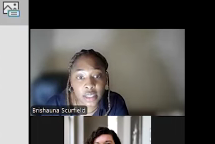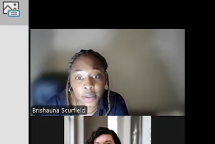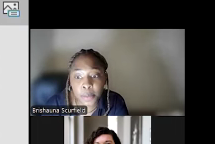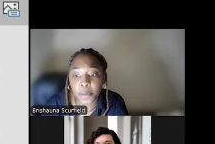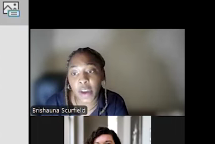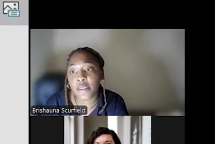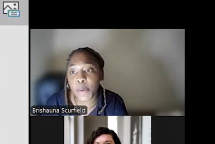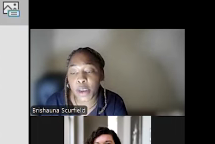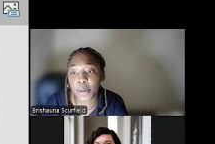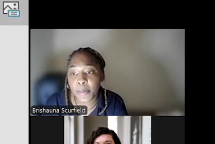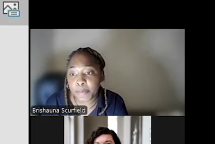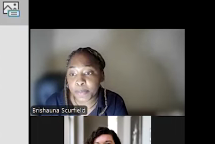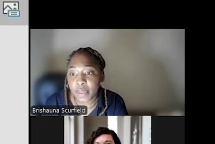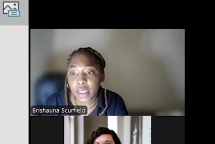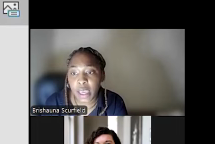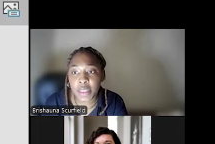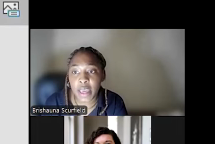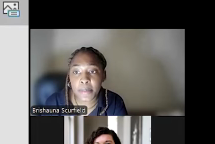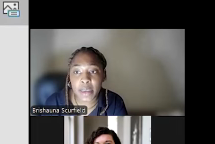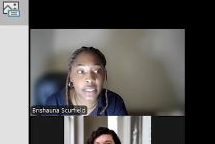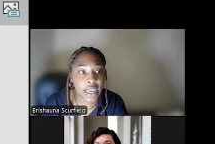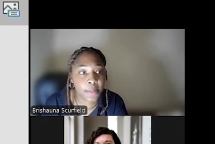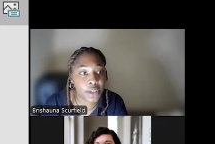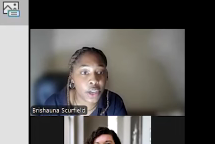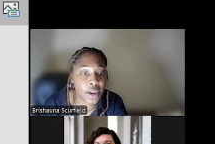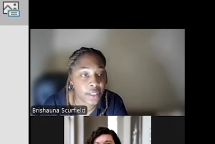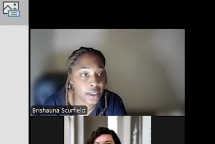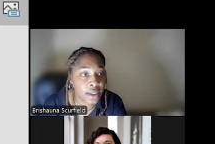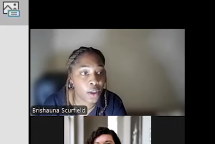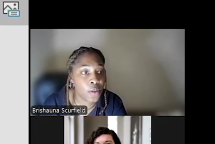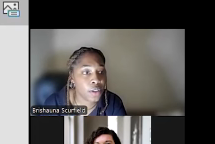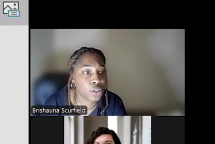that will be provided for you. And with that being said, I'm going to turn everything over